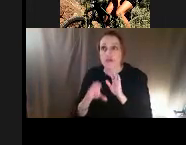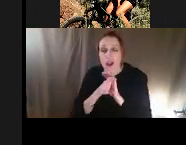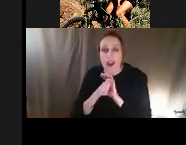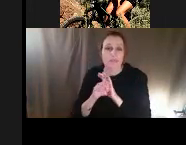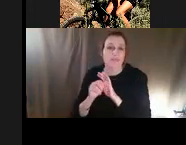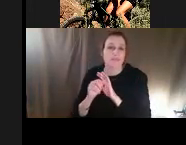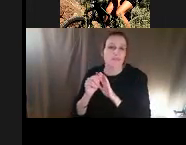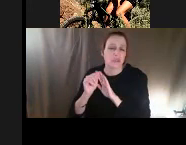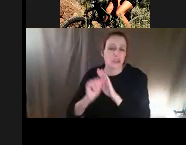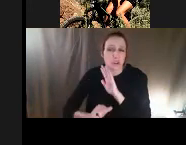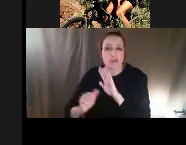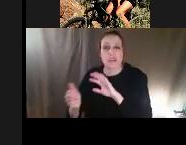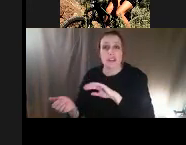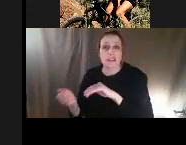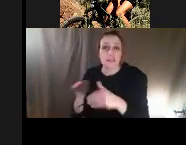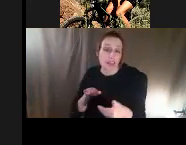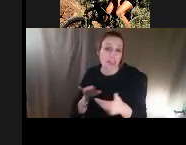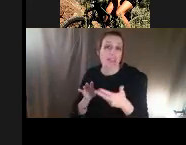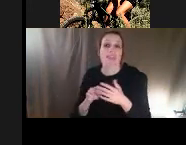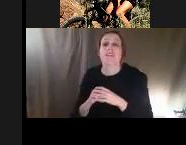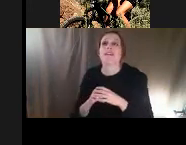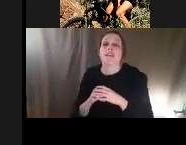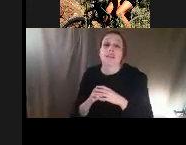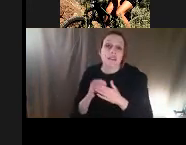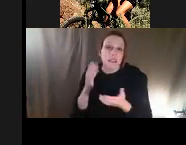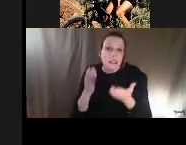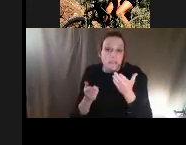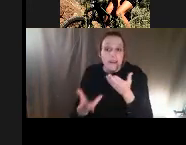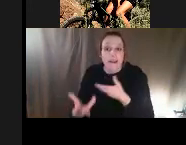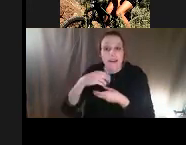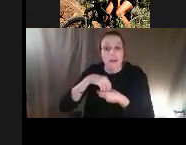also could include some responses to chronic or